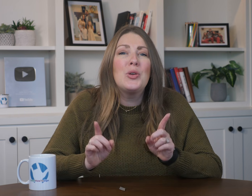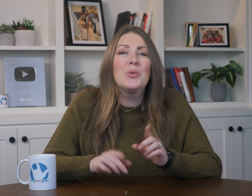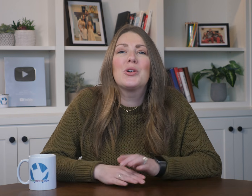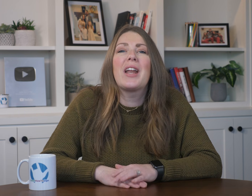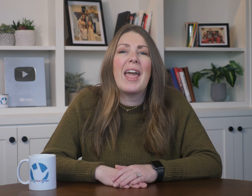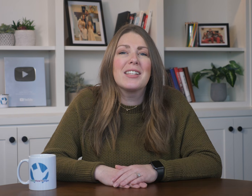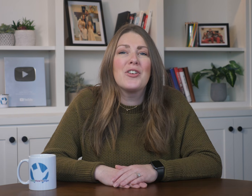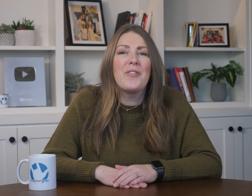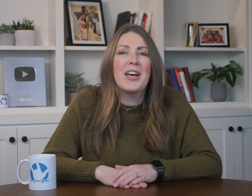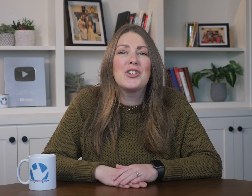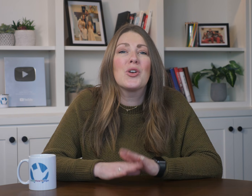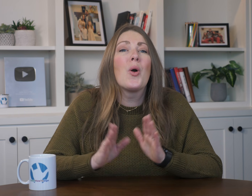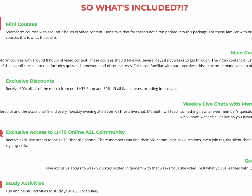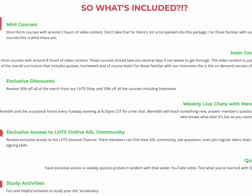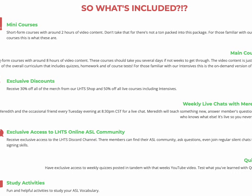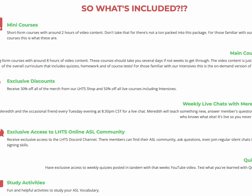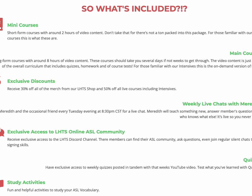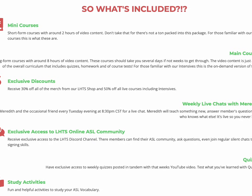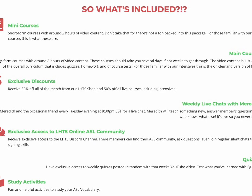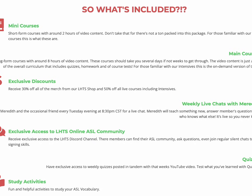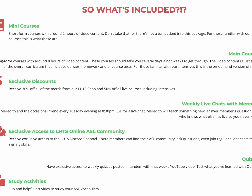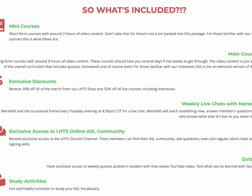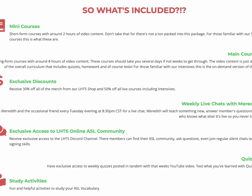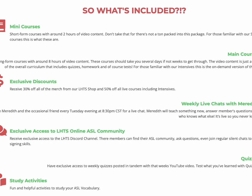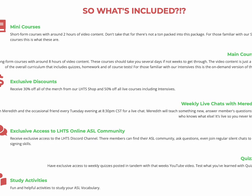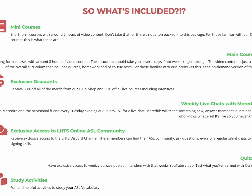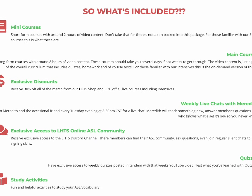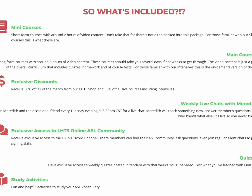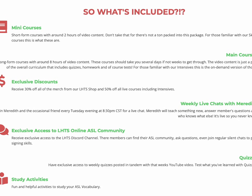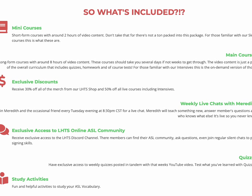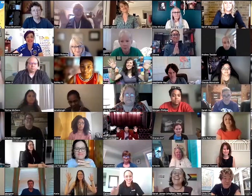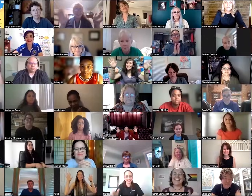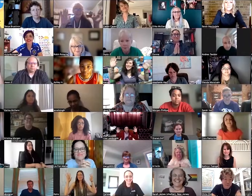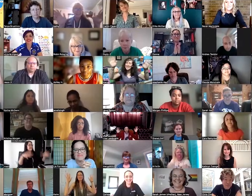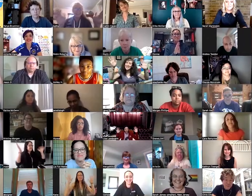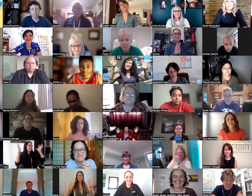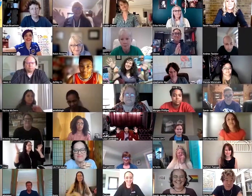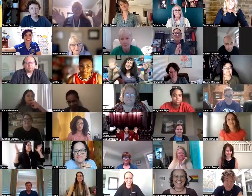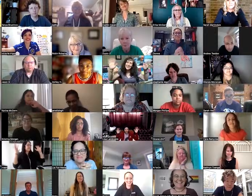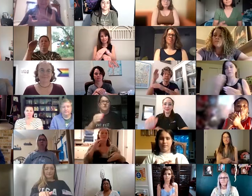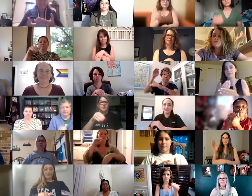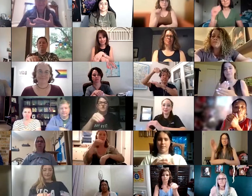you learn ASL faster with the help of the resources offered including the ability to